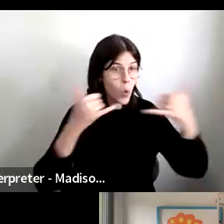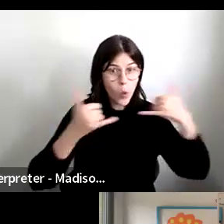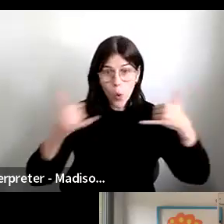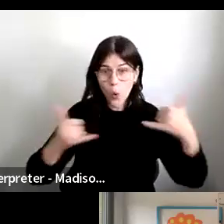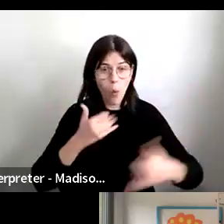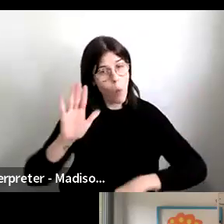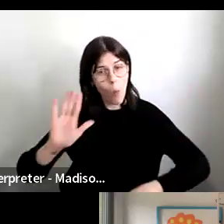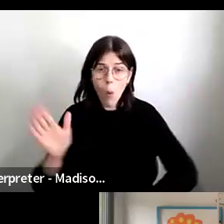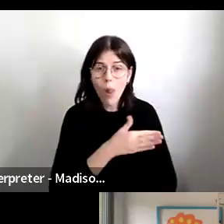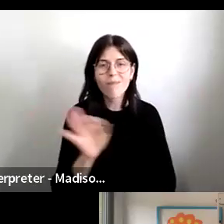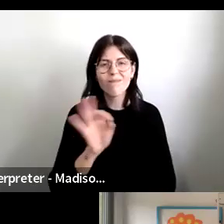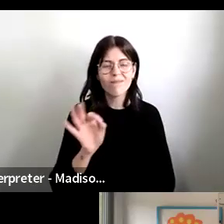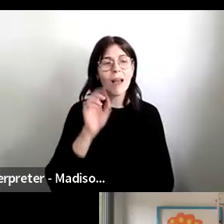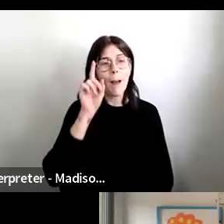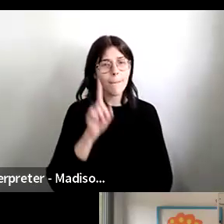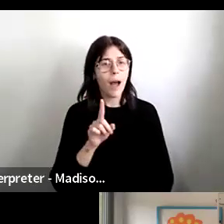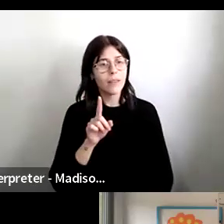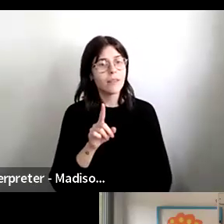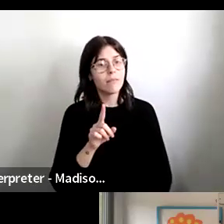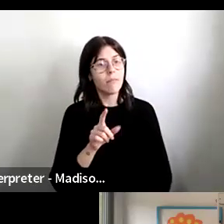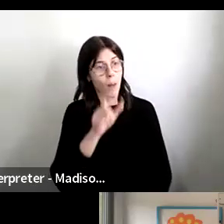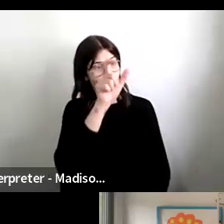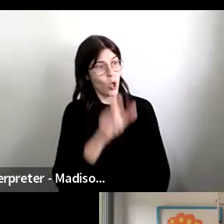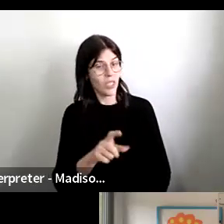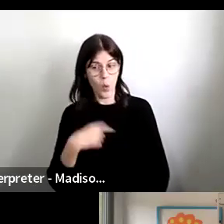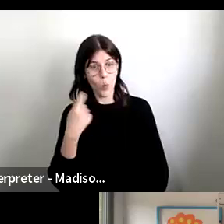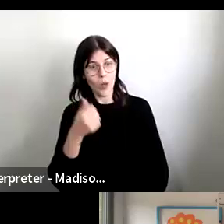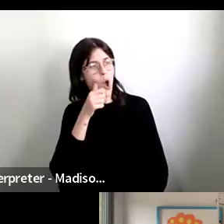fine, but if it's someone we know we can pick up the phone to, to ask questions on, we're trying to